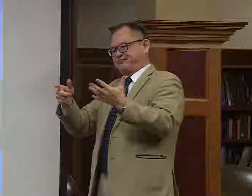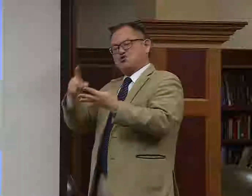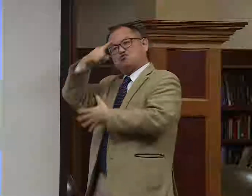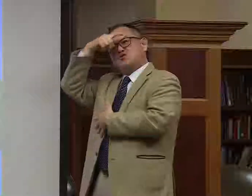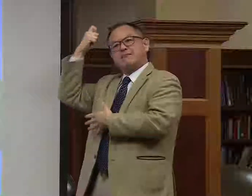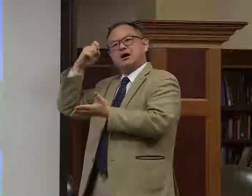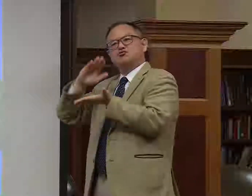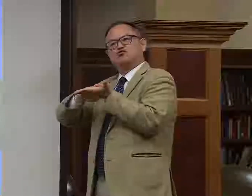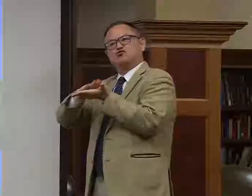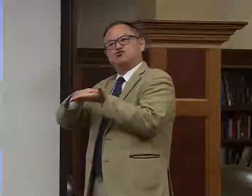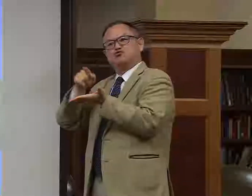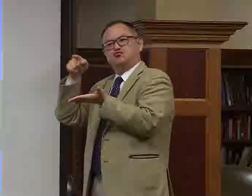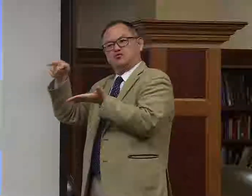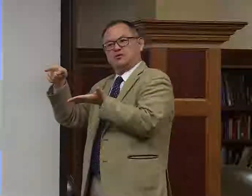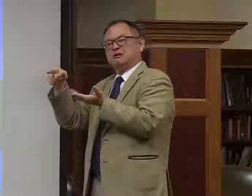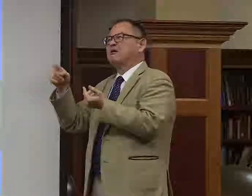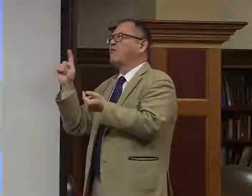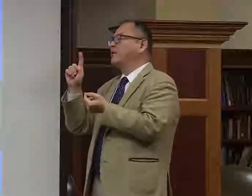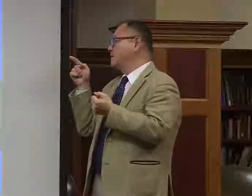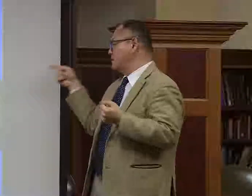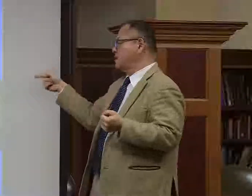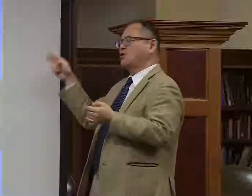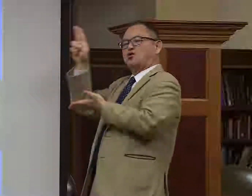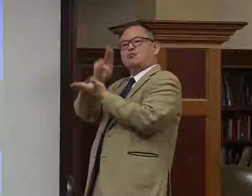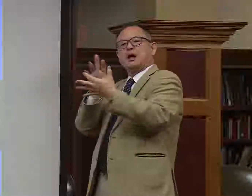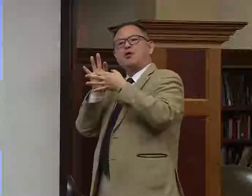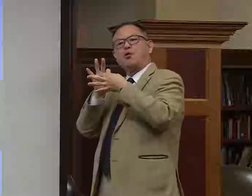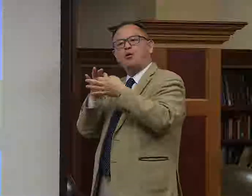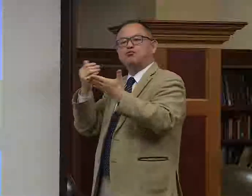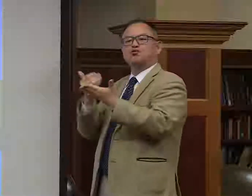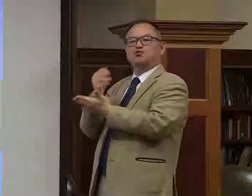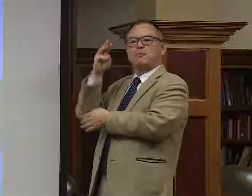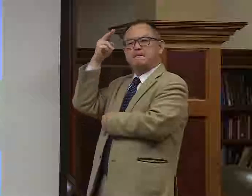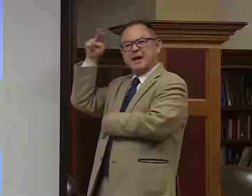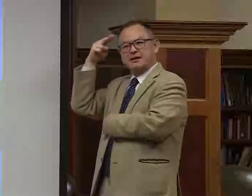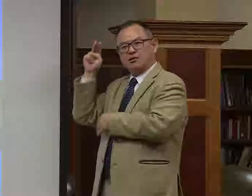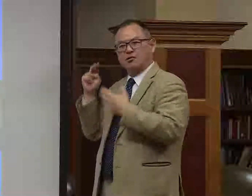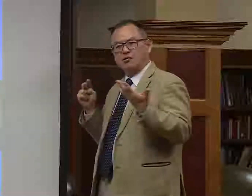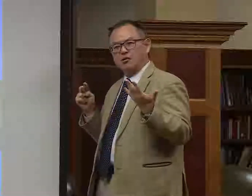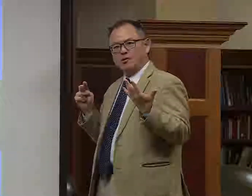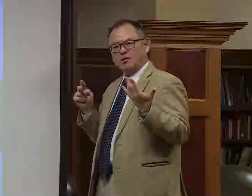or summer institutes. And they partner with the University of Mexico--